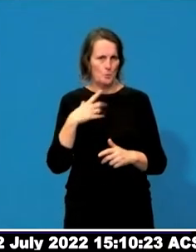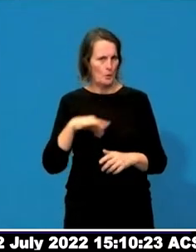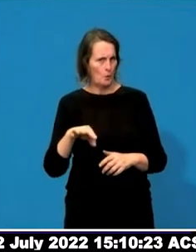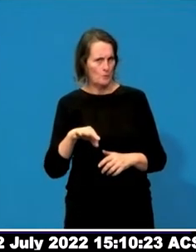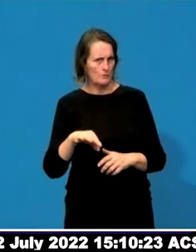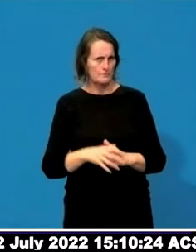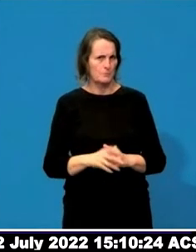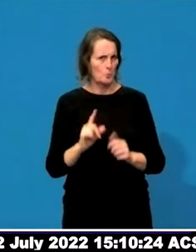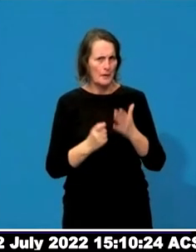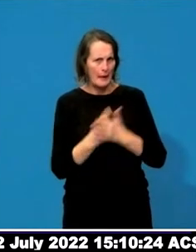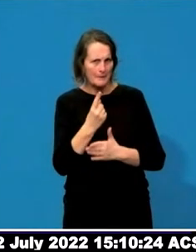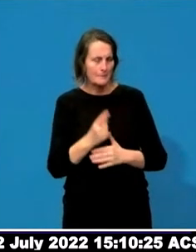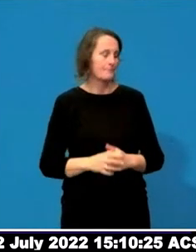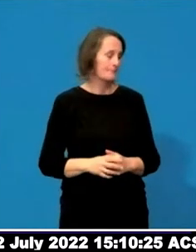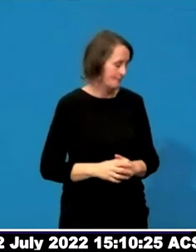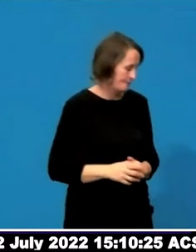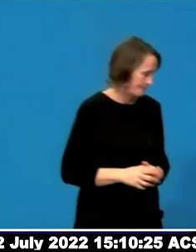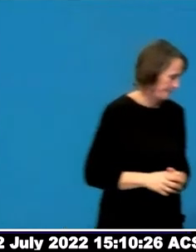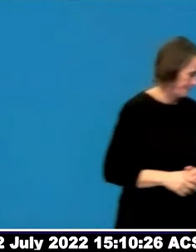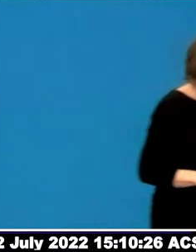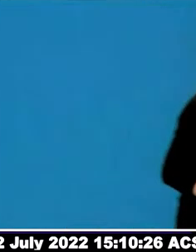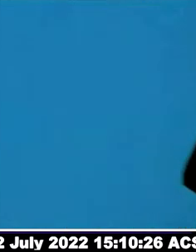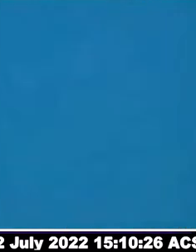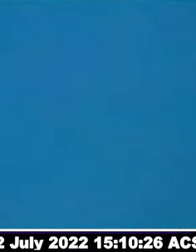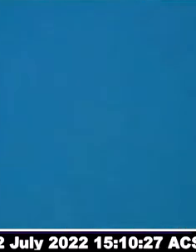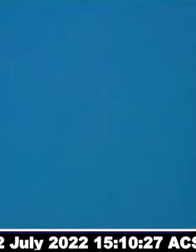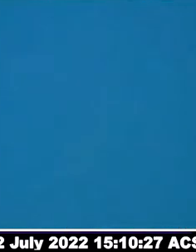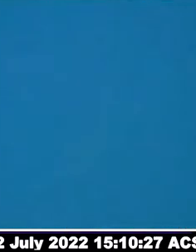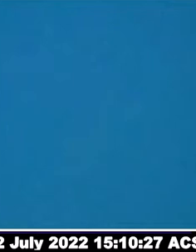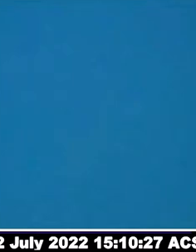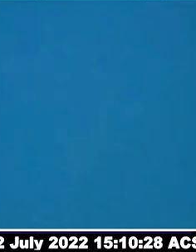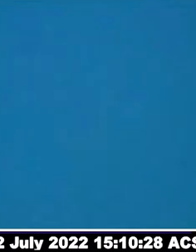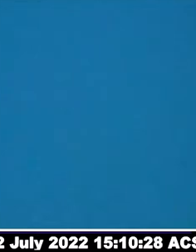What happened? I discovered fraud or fraudulent claims